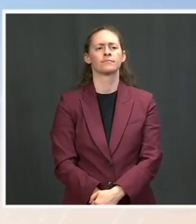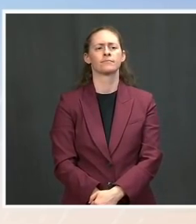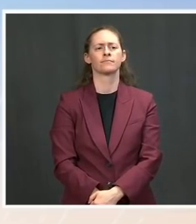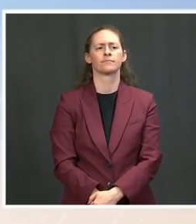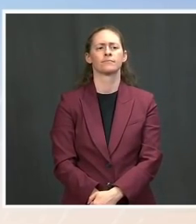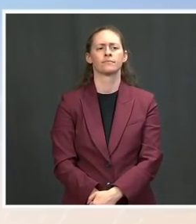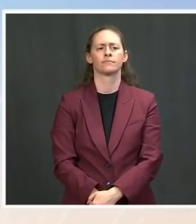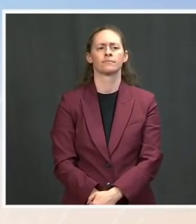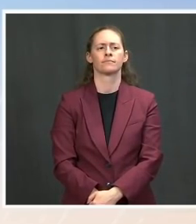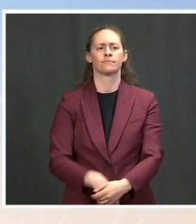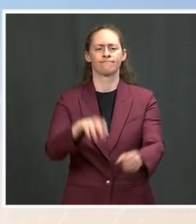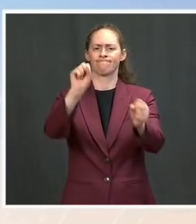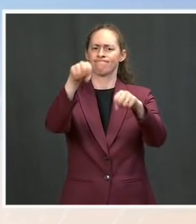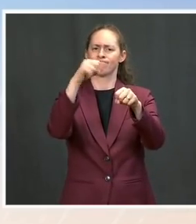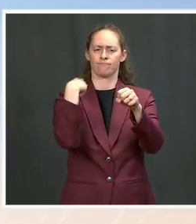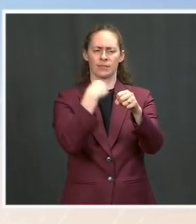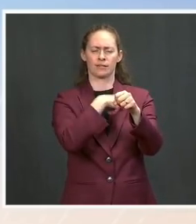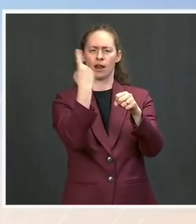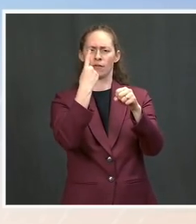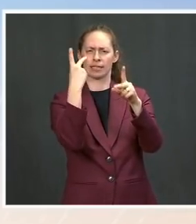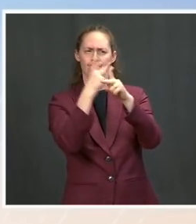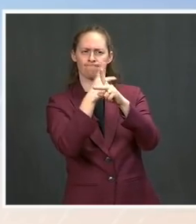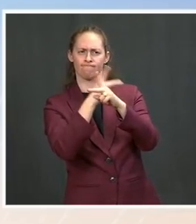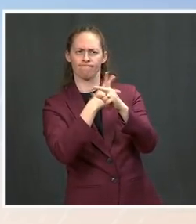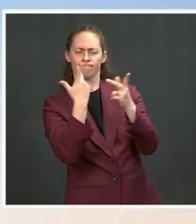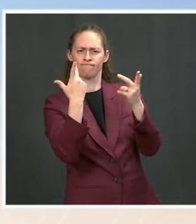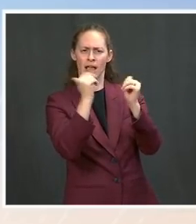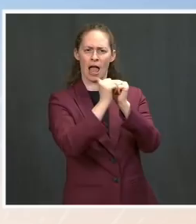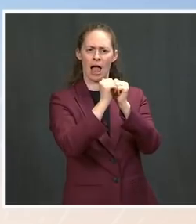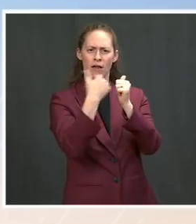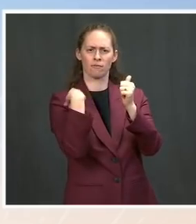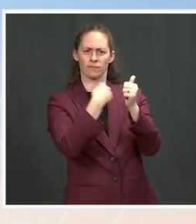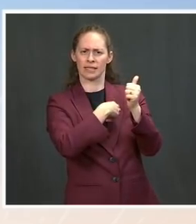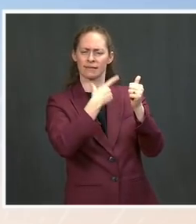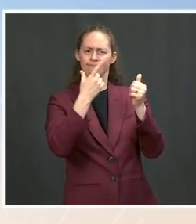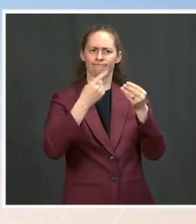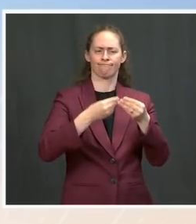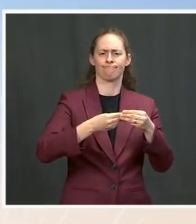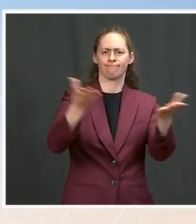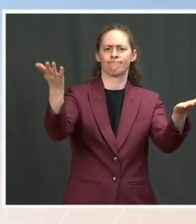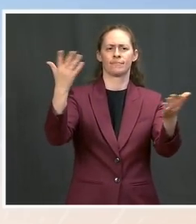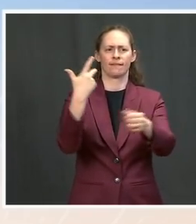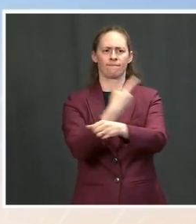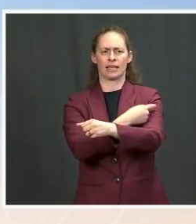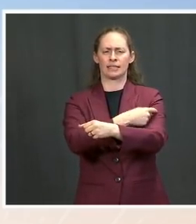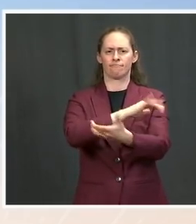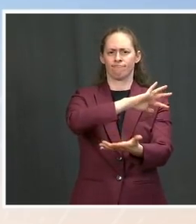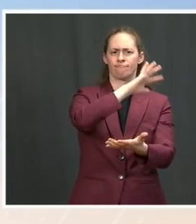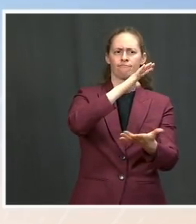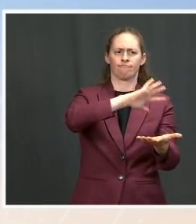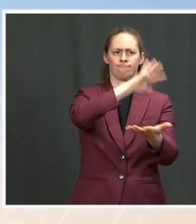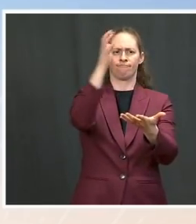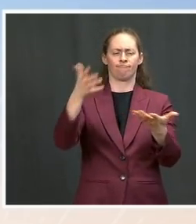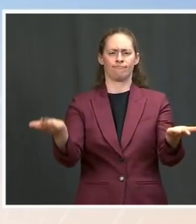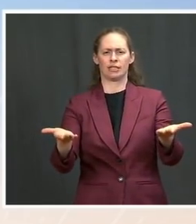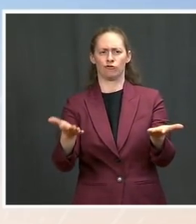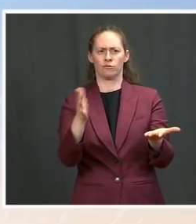and out to the American people -- more shots in arms. So, even just a few weeks ago, we were in a different phase of our vaccination effort